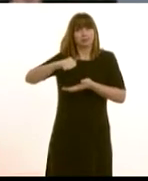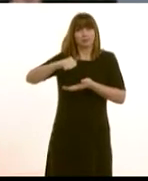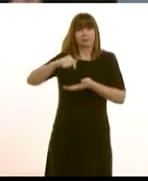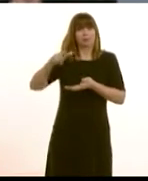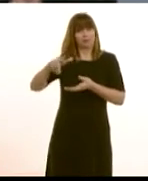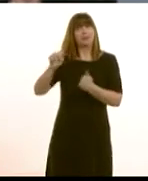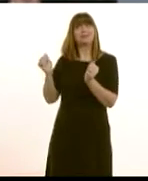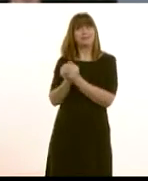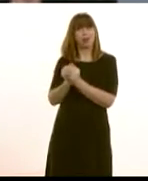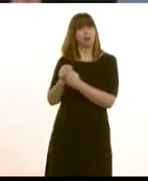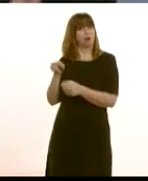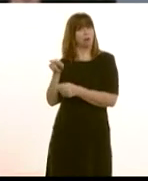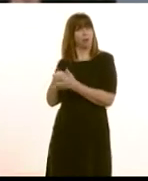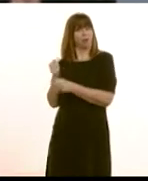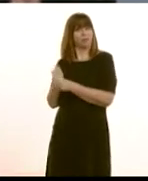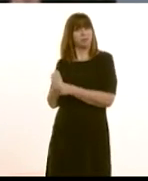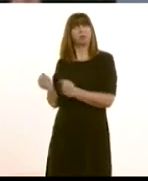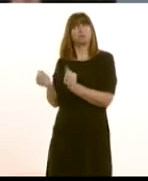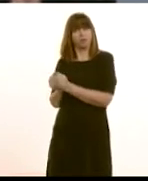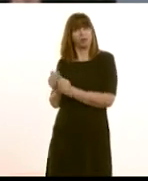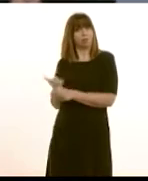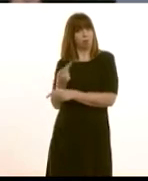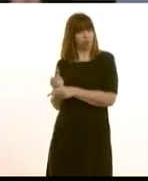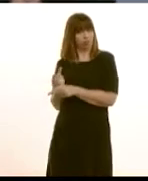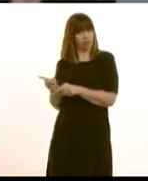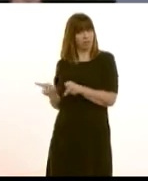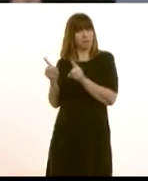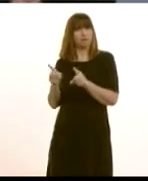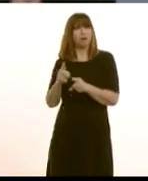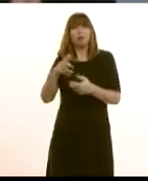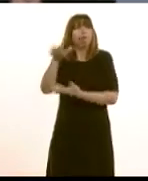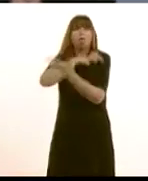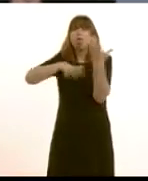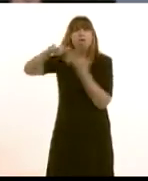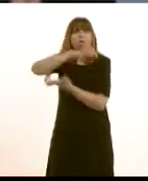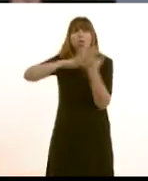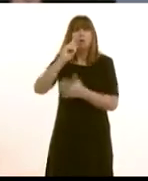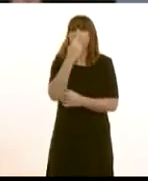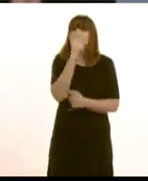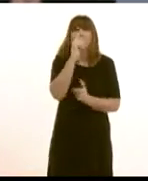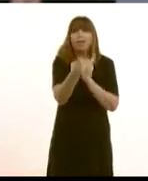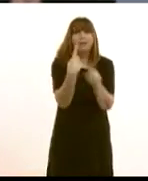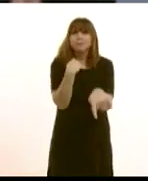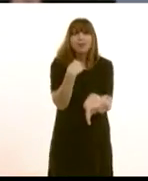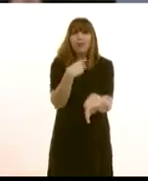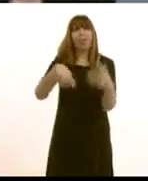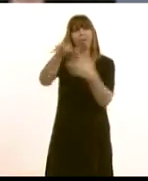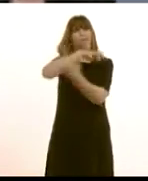public services Minister was unable to confirm that. That really does show the chaos and confusion at the heart of the Government when it comes to the budget.